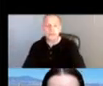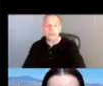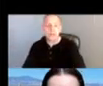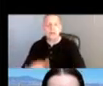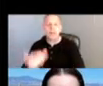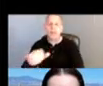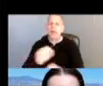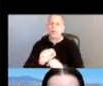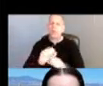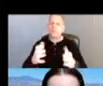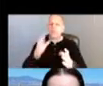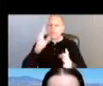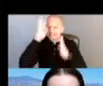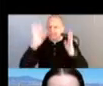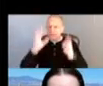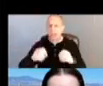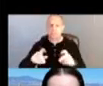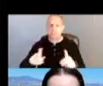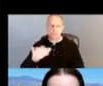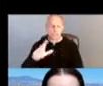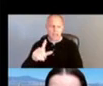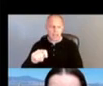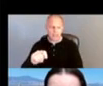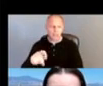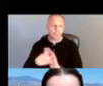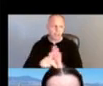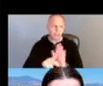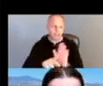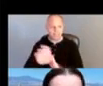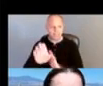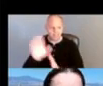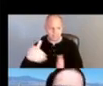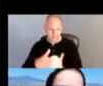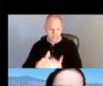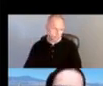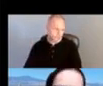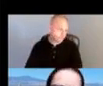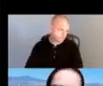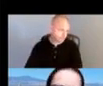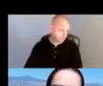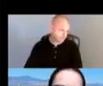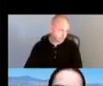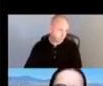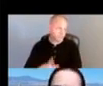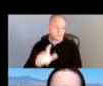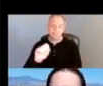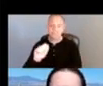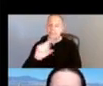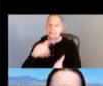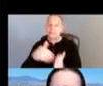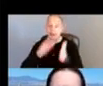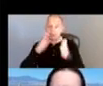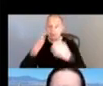and opportunity act policy development center. The LEAD Center focuses on three specific